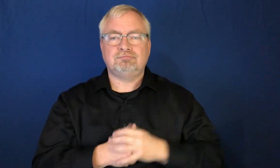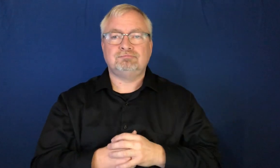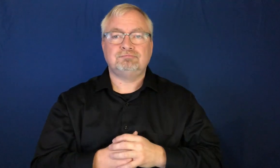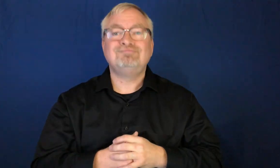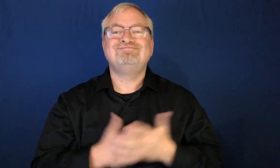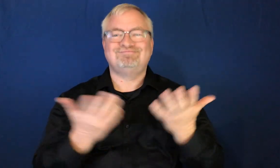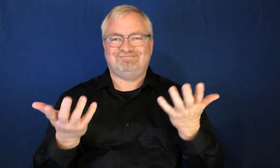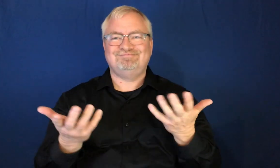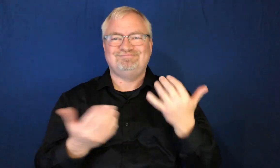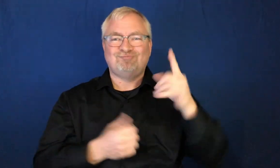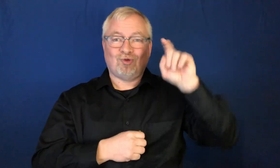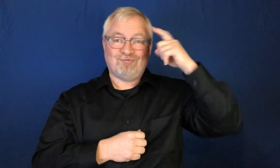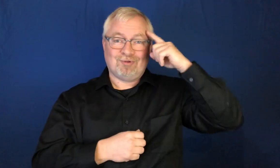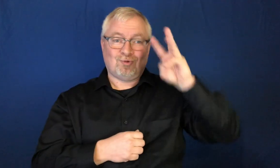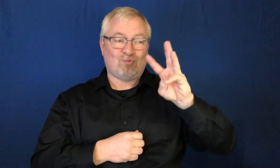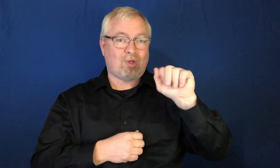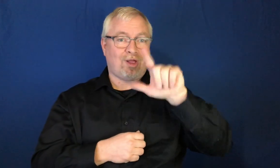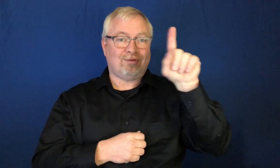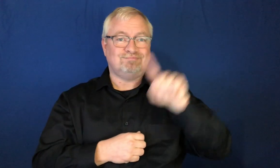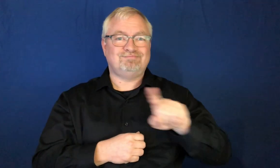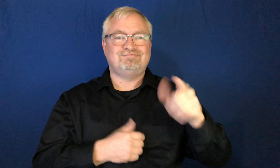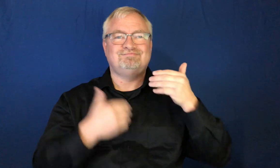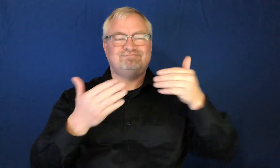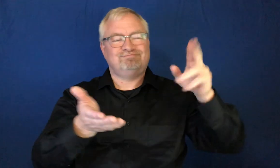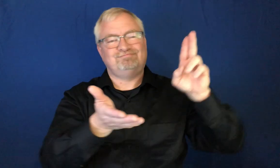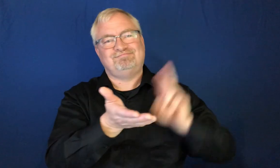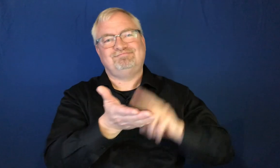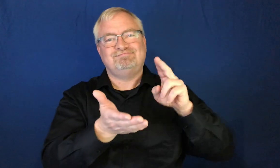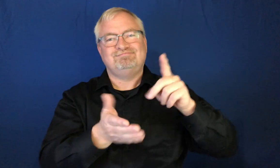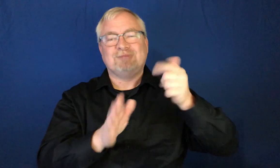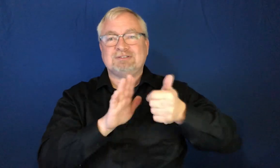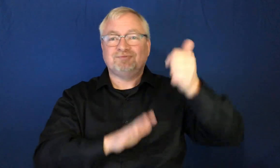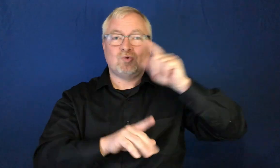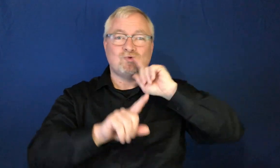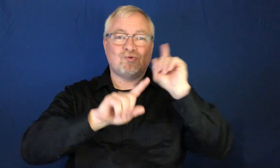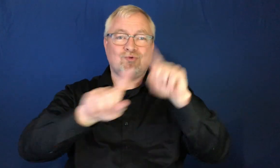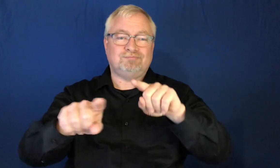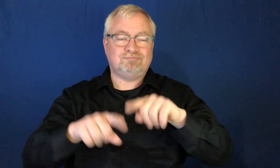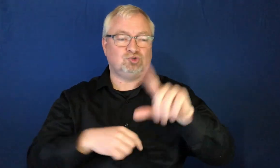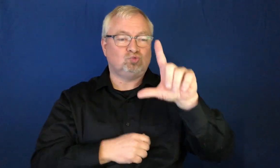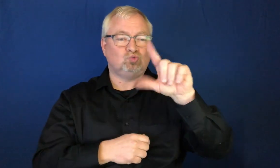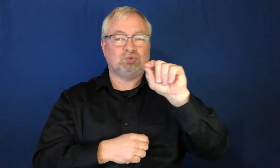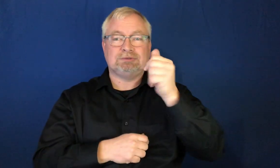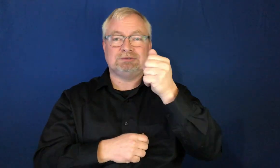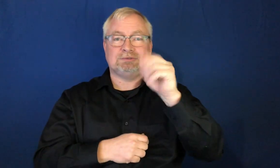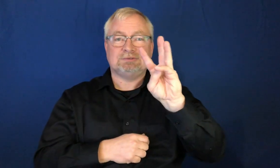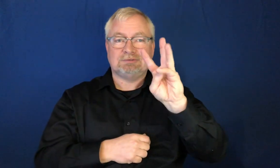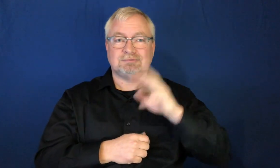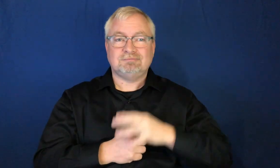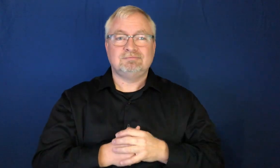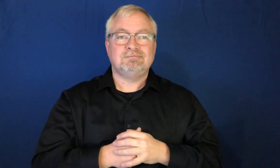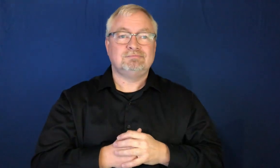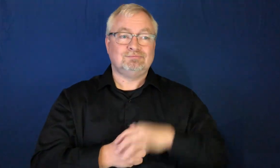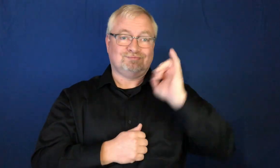Governor Walz signed Executive Order 20-16